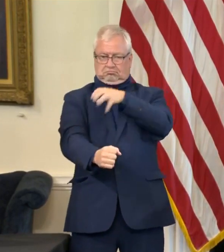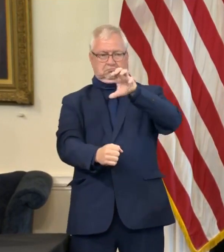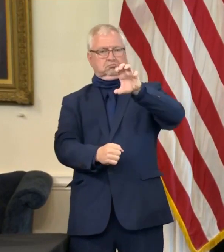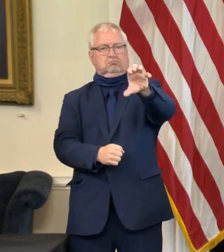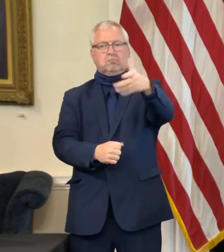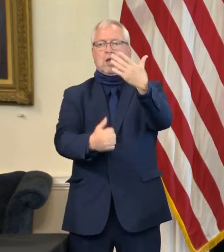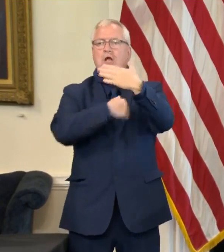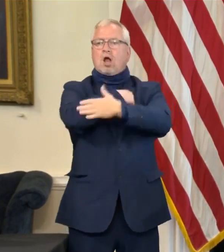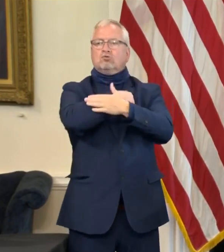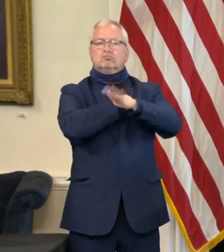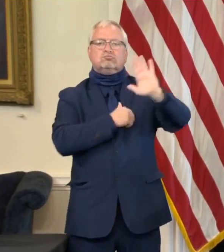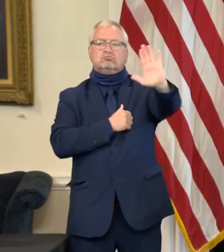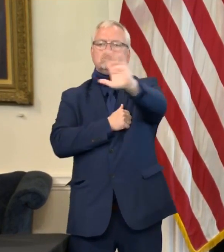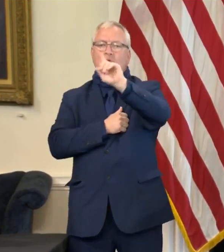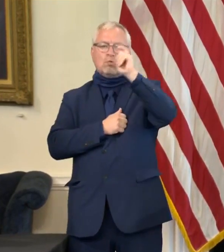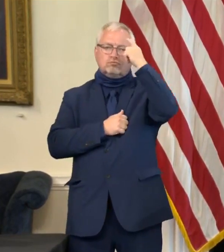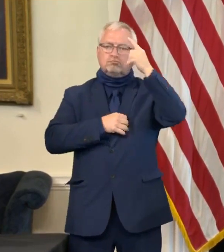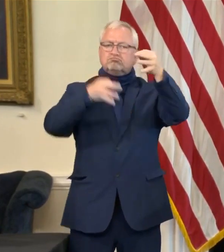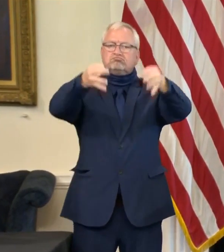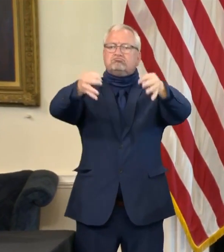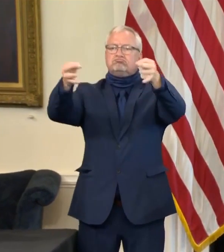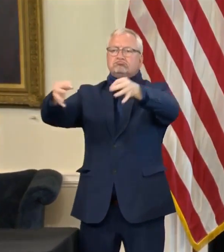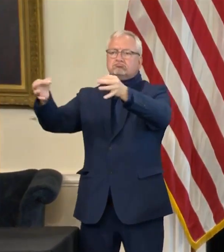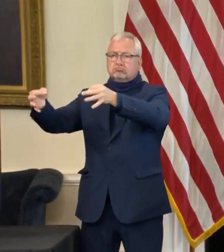YOU MENTIONED EMPOWERING THE COUNTIES.